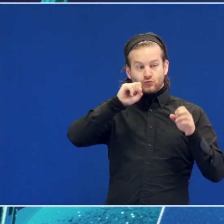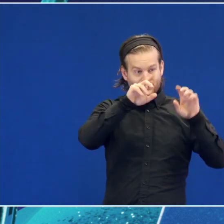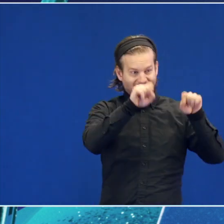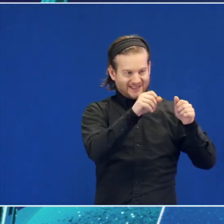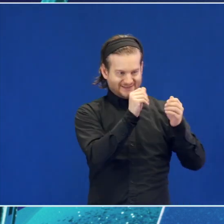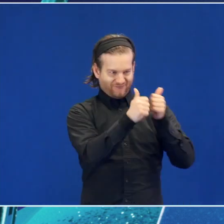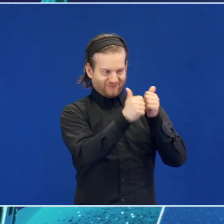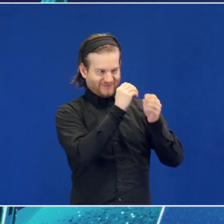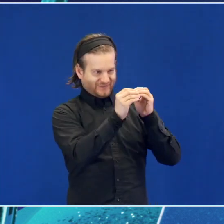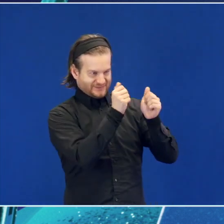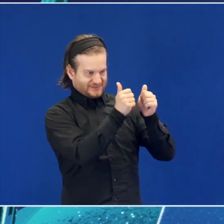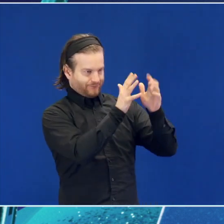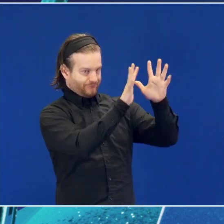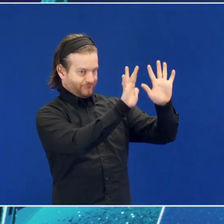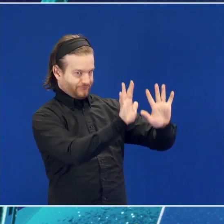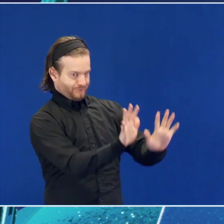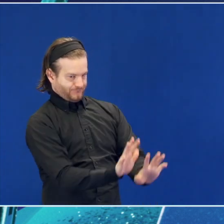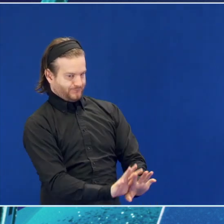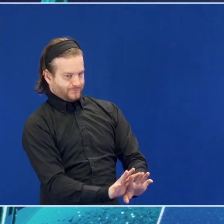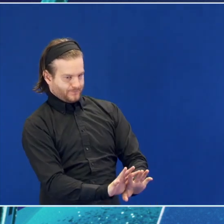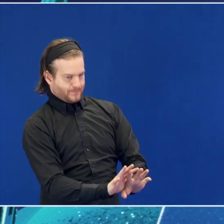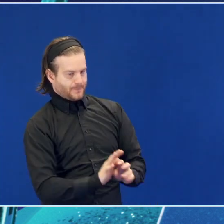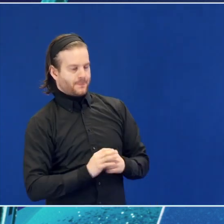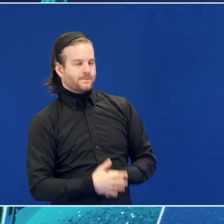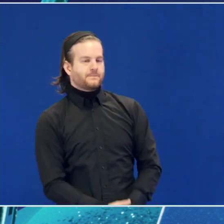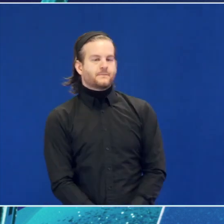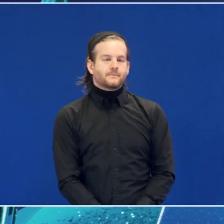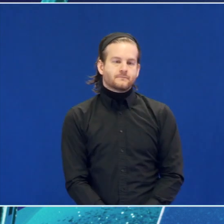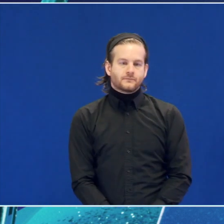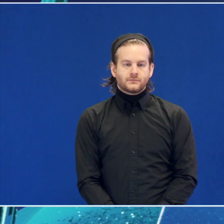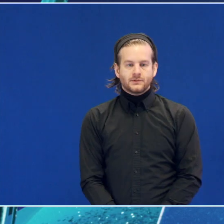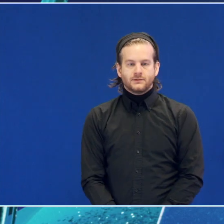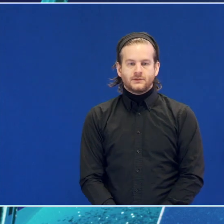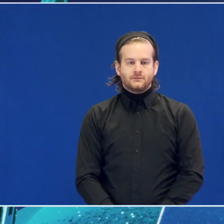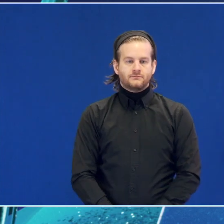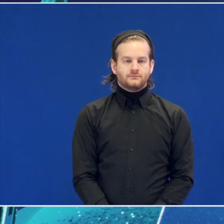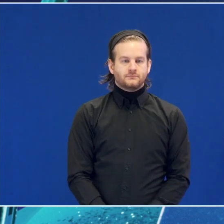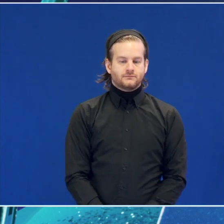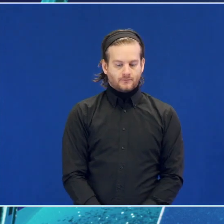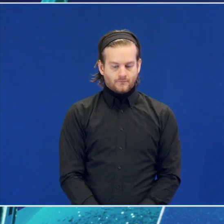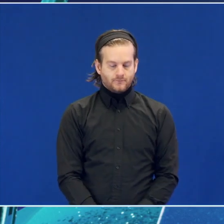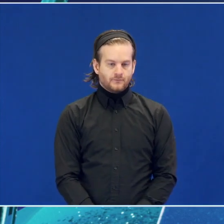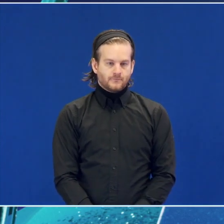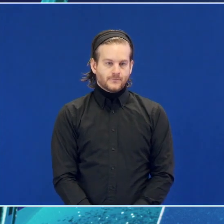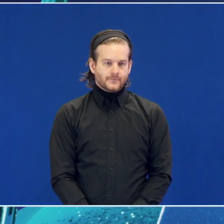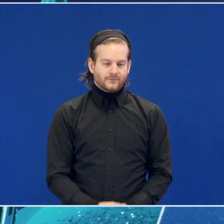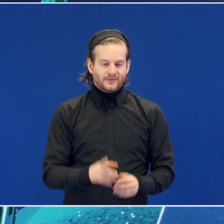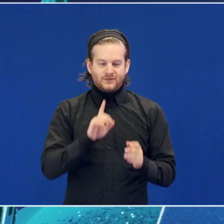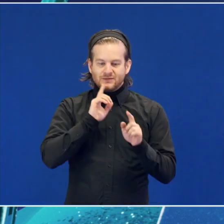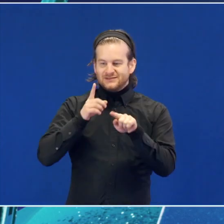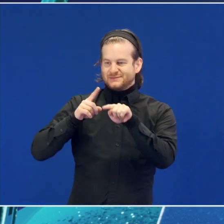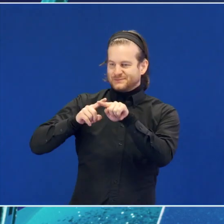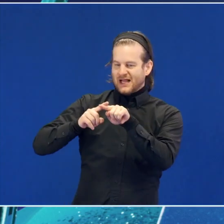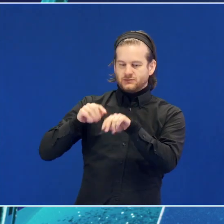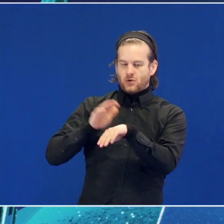So I think it really depends on your development model. It depends on the architecture that you have internally.